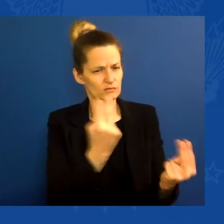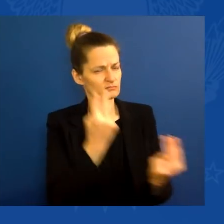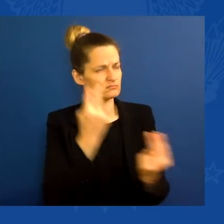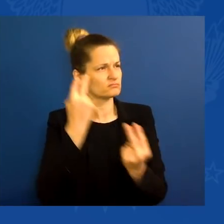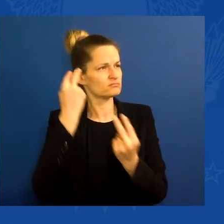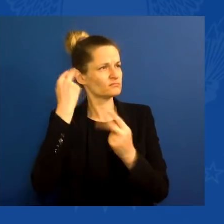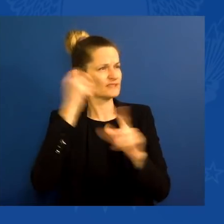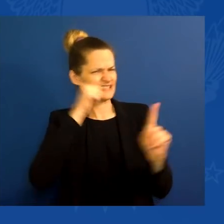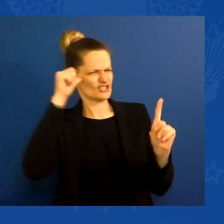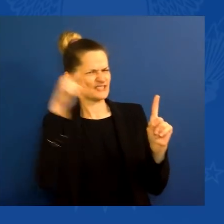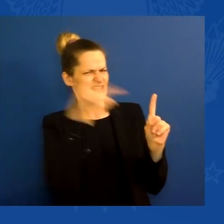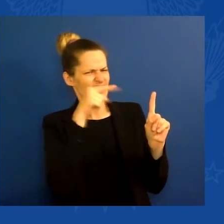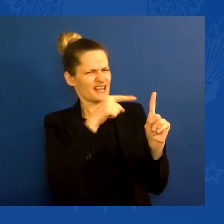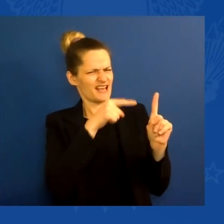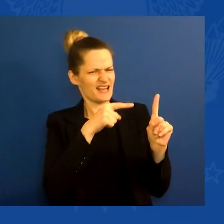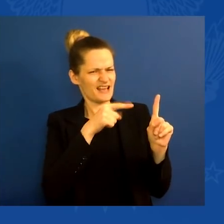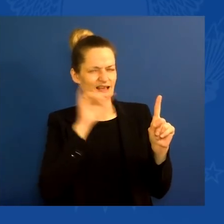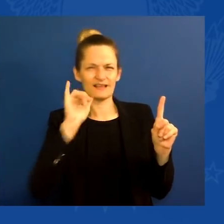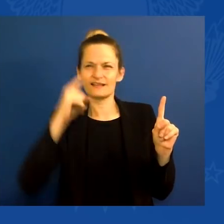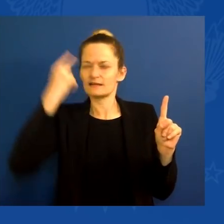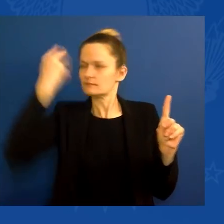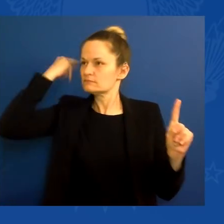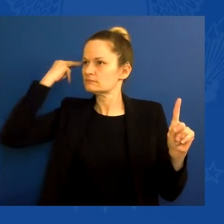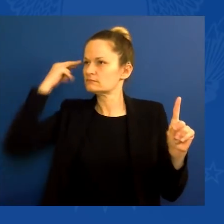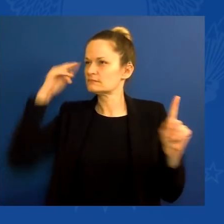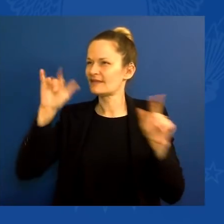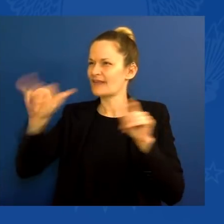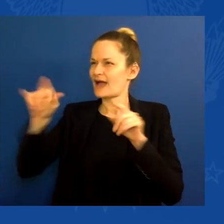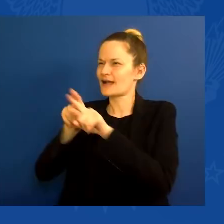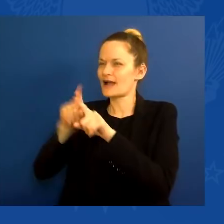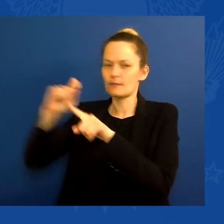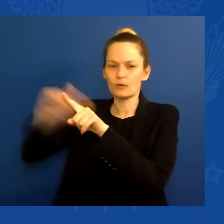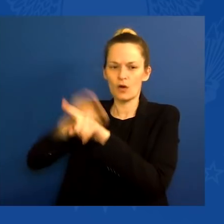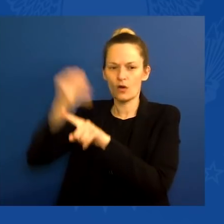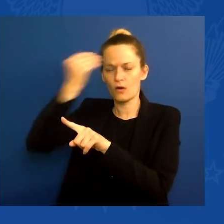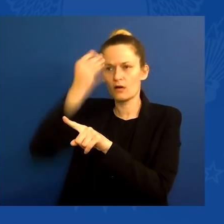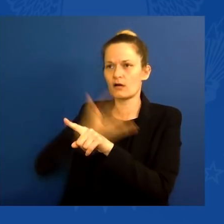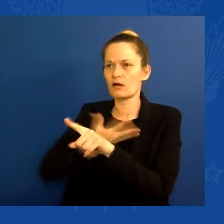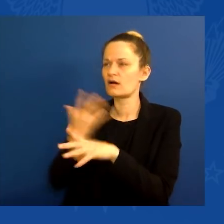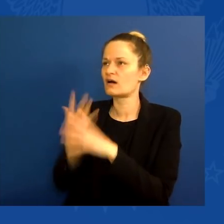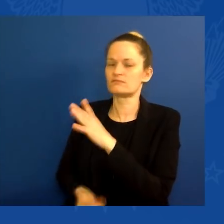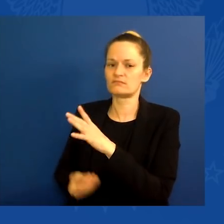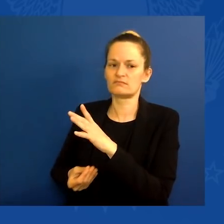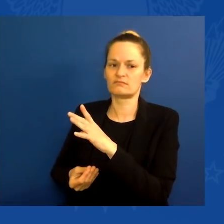The American people, we owe you. You know, you